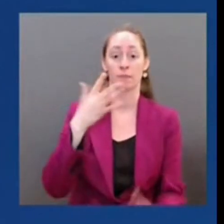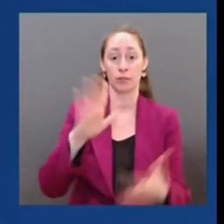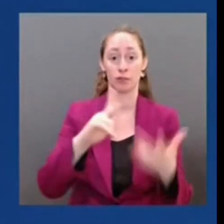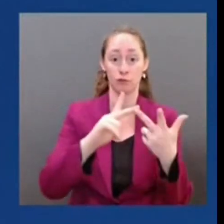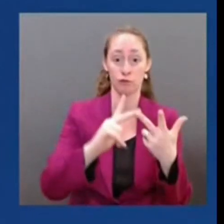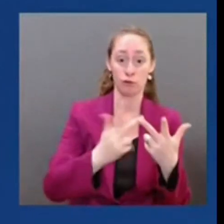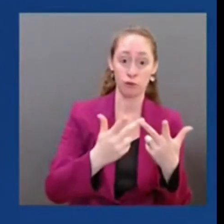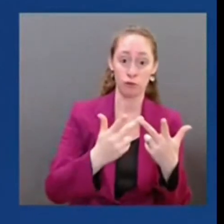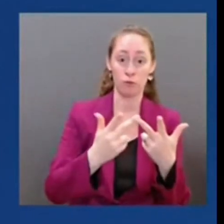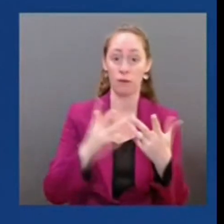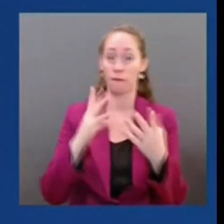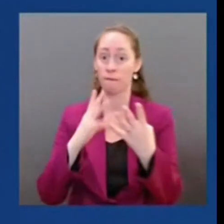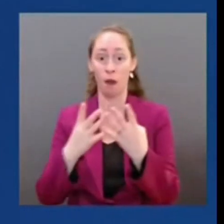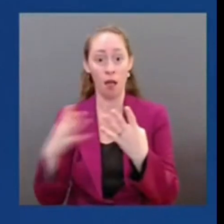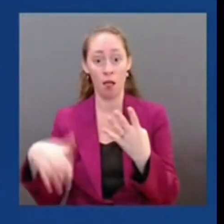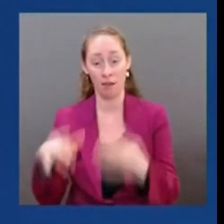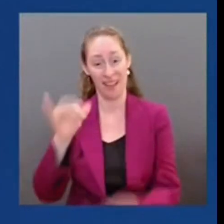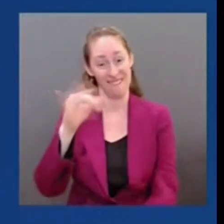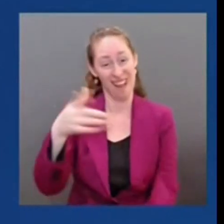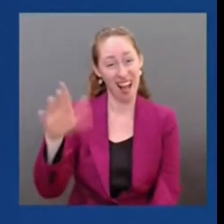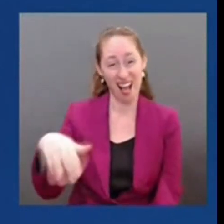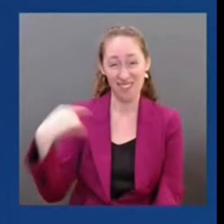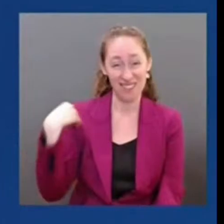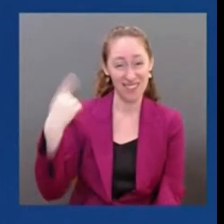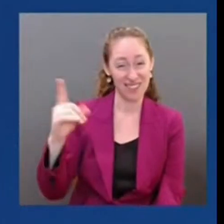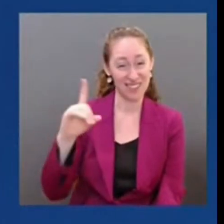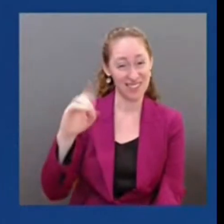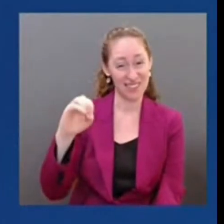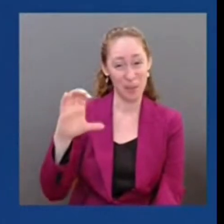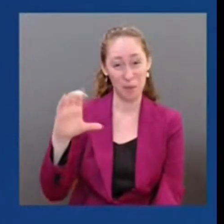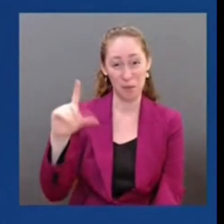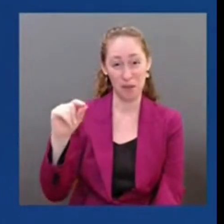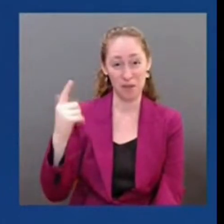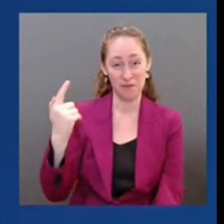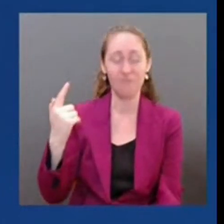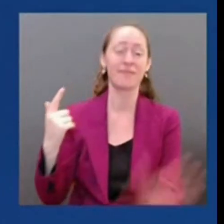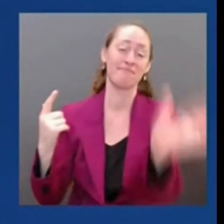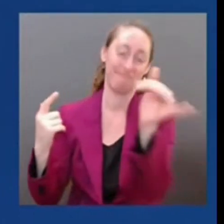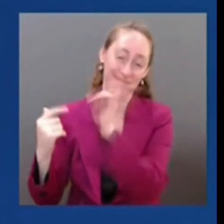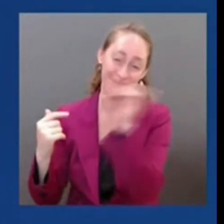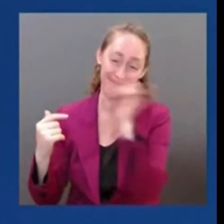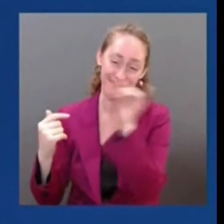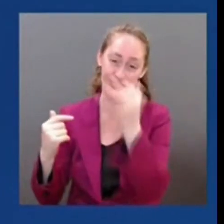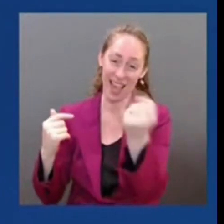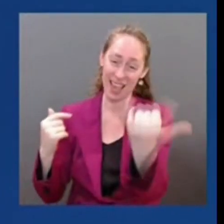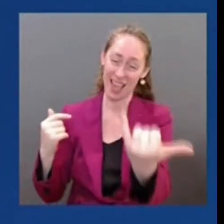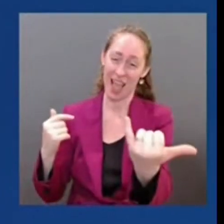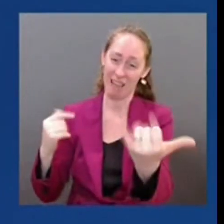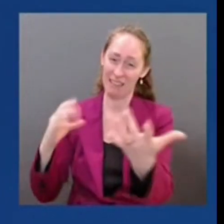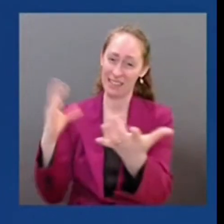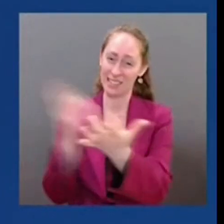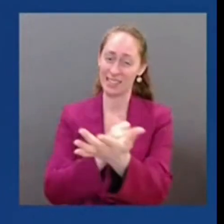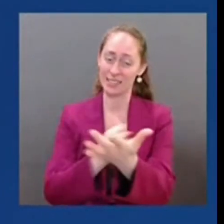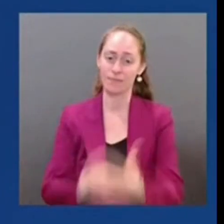NOT HAD A VACCINE DOSE SINCE THE BEGINNING OF DECEMBER 2021, AND YOU ARELIGIBLE, NOW IS